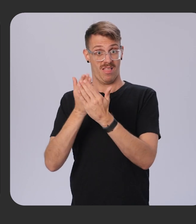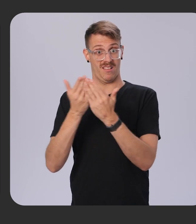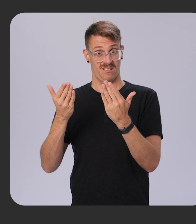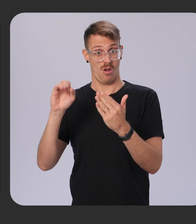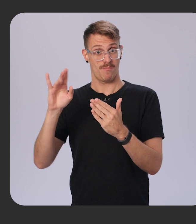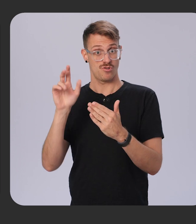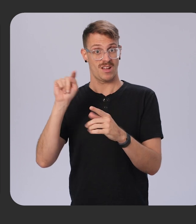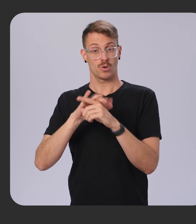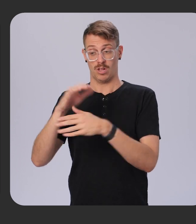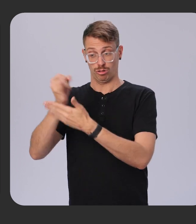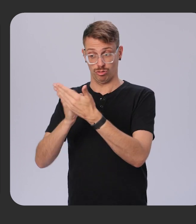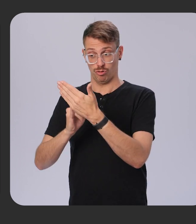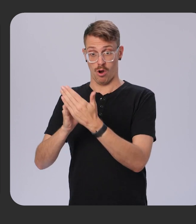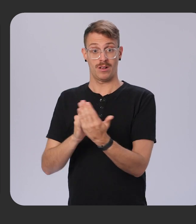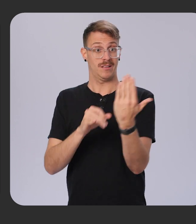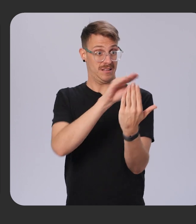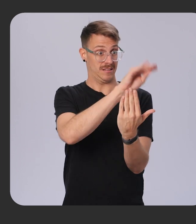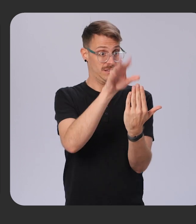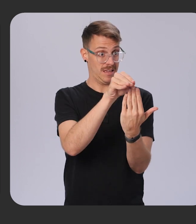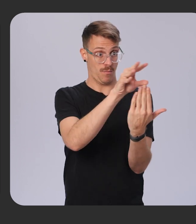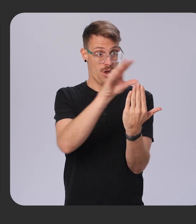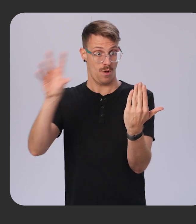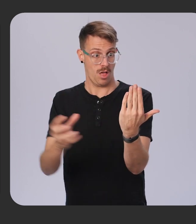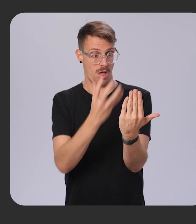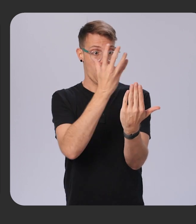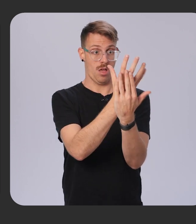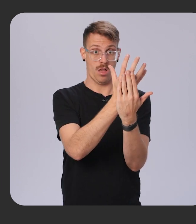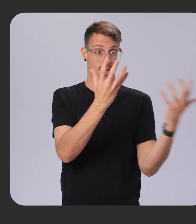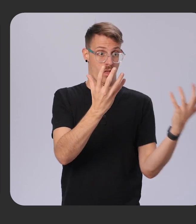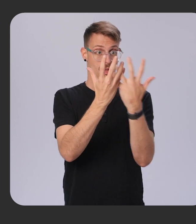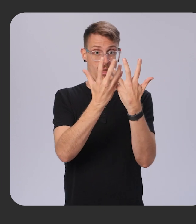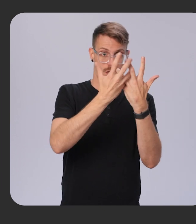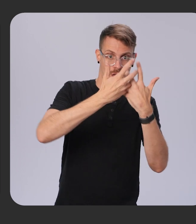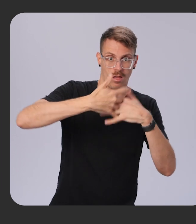and when drawn correctly, they blend in, almost like they're actually there.